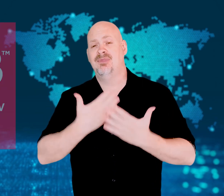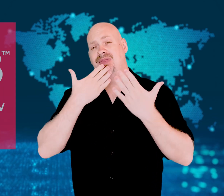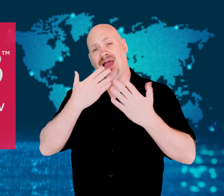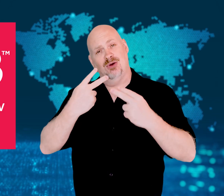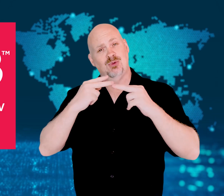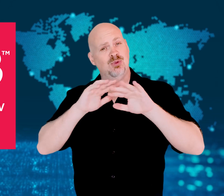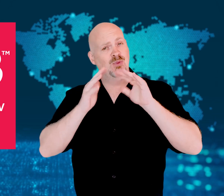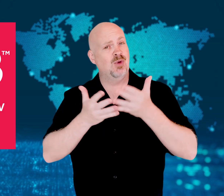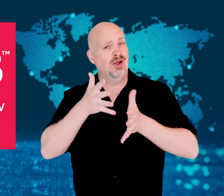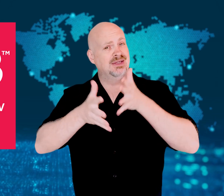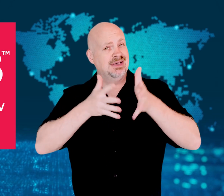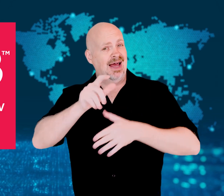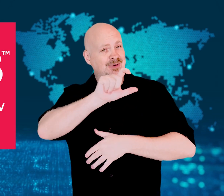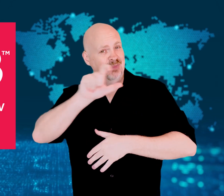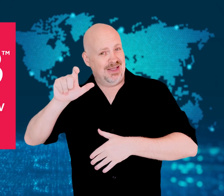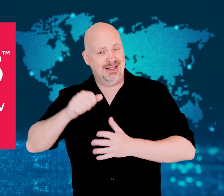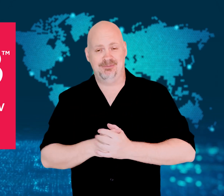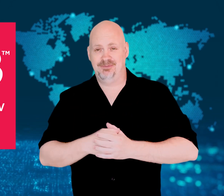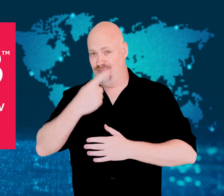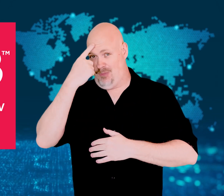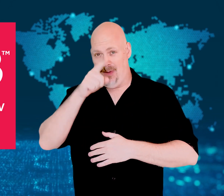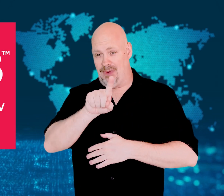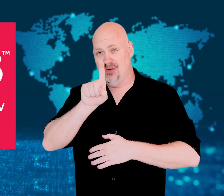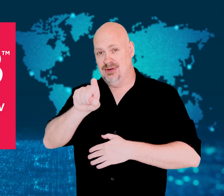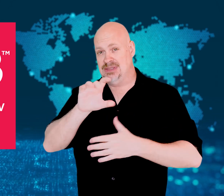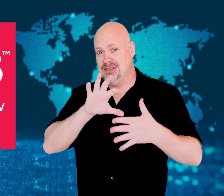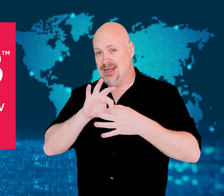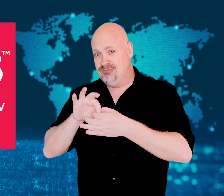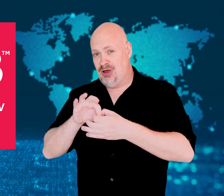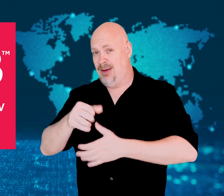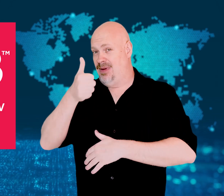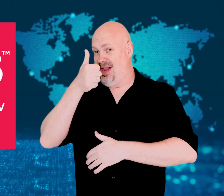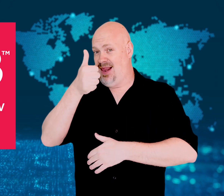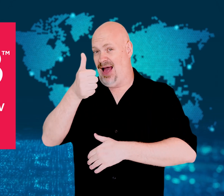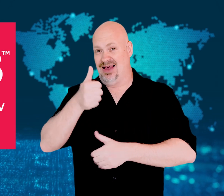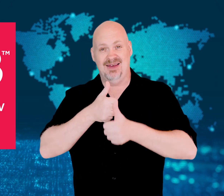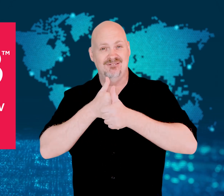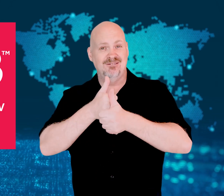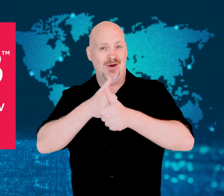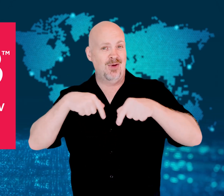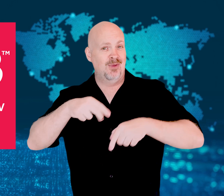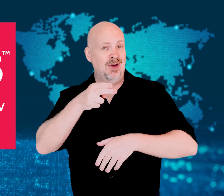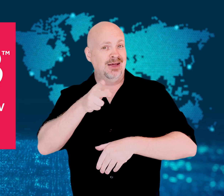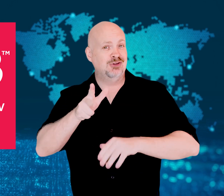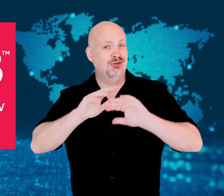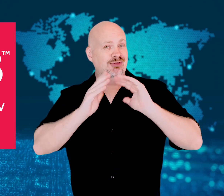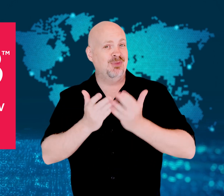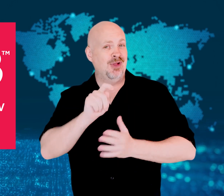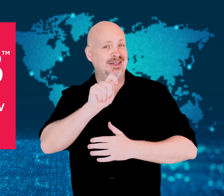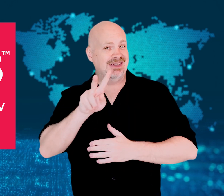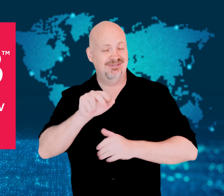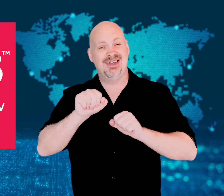Thank you for watching WorldSign Week. Don't forget to subscribe, like, and follow H3 World TV